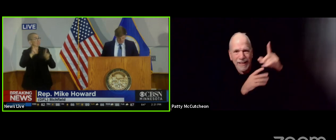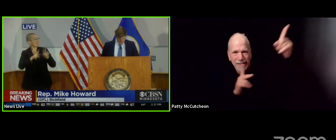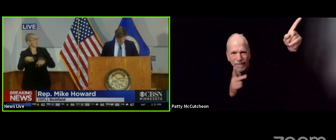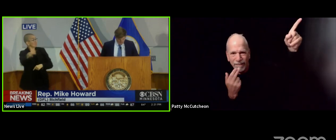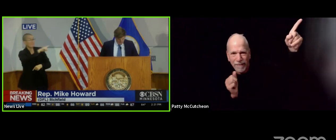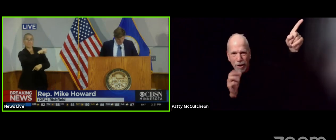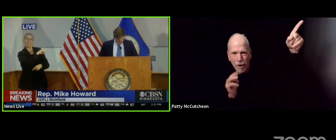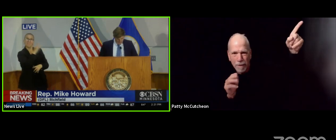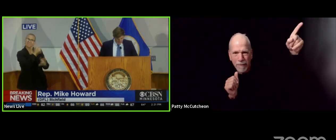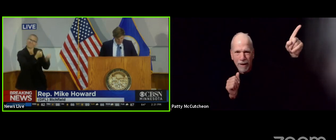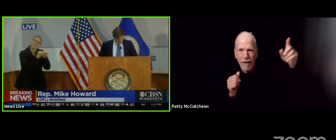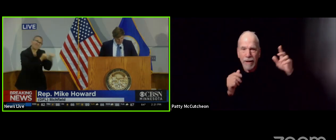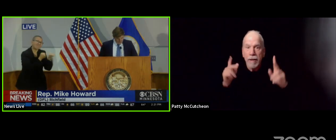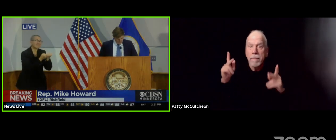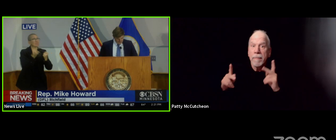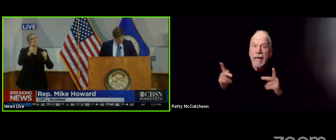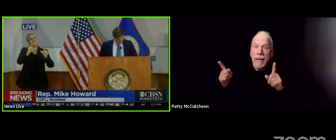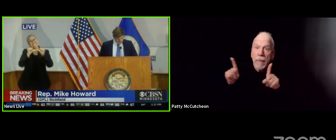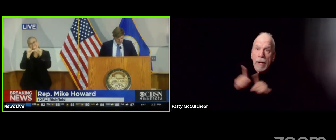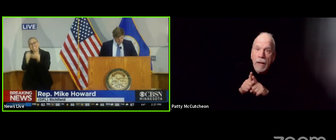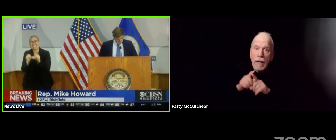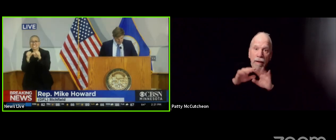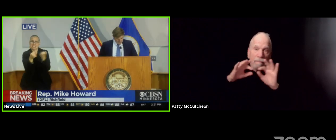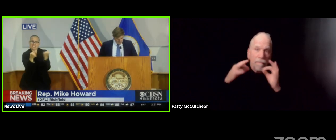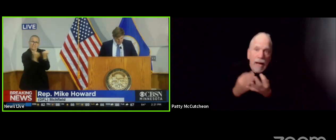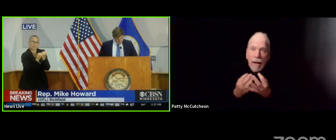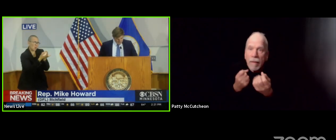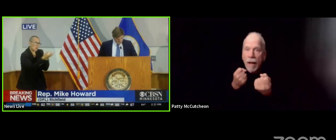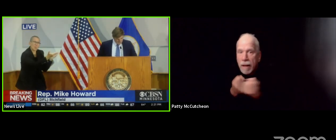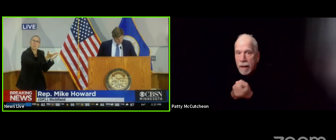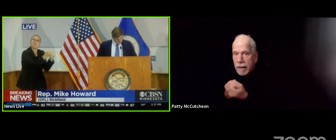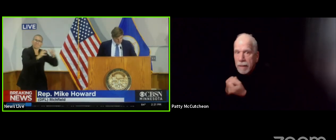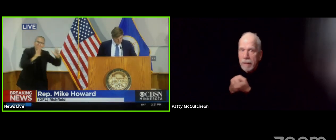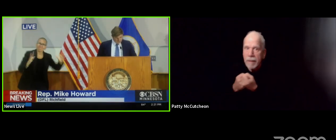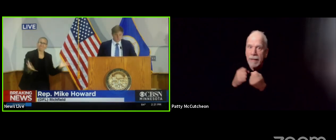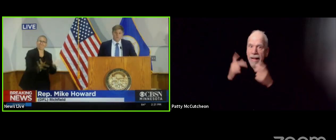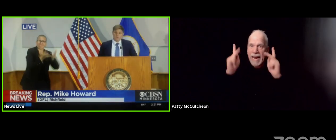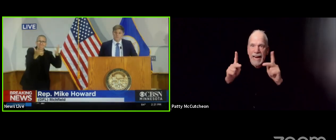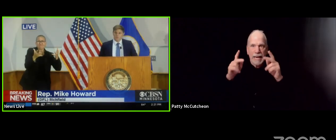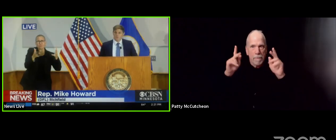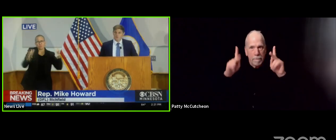STAND AGAIN AND FIGHT TOGETHER AGAINST TRULY A SOULLESS INDUSTRY THAT WILL DO ANYTHING